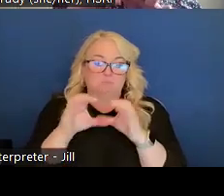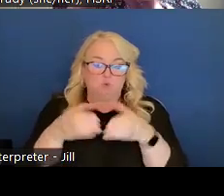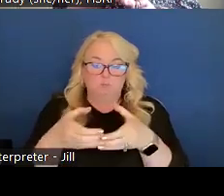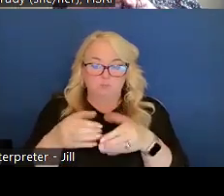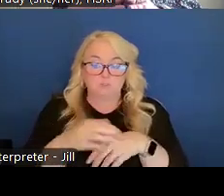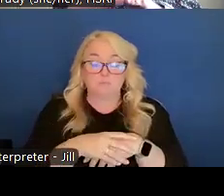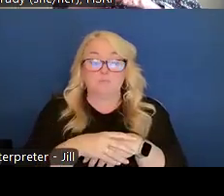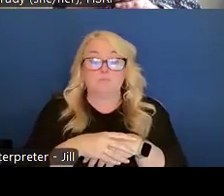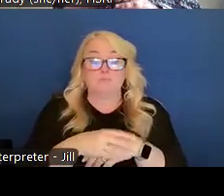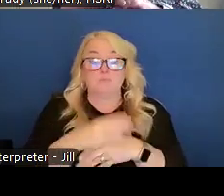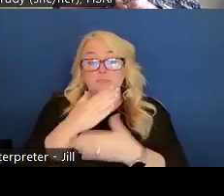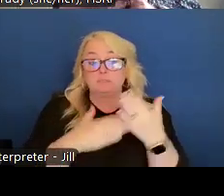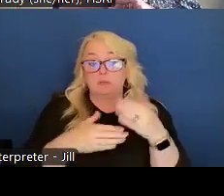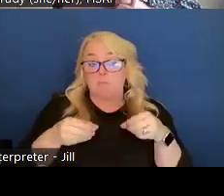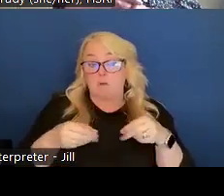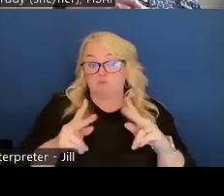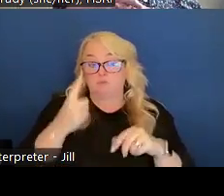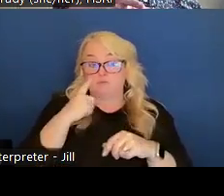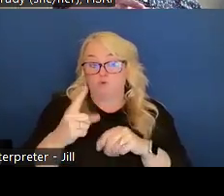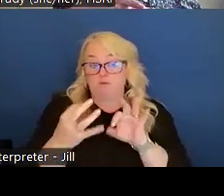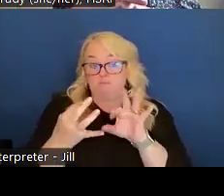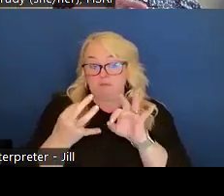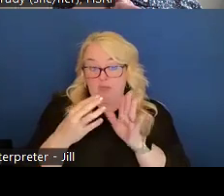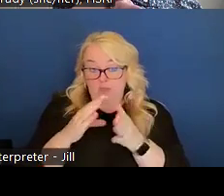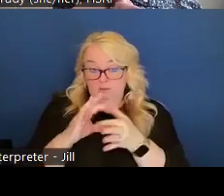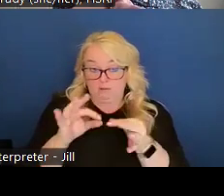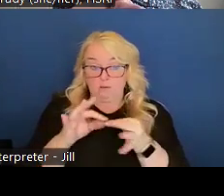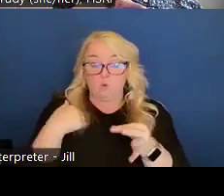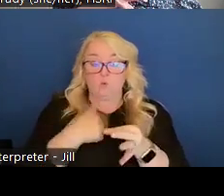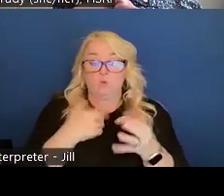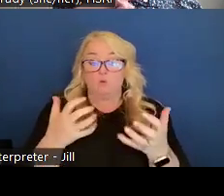opportunities for feedback―we would welcome your follow-up